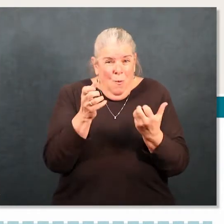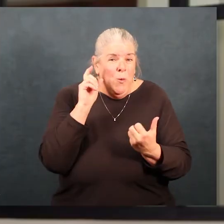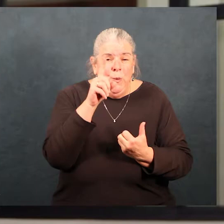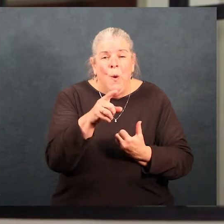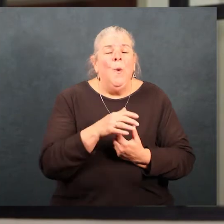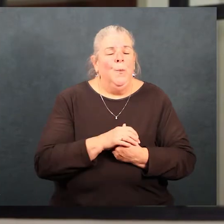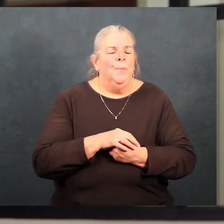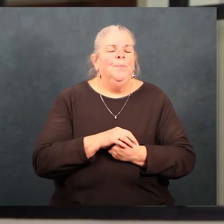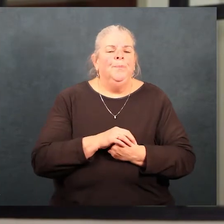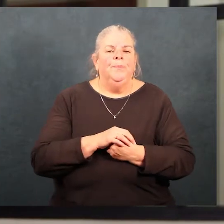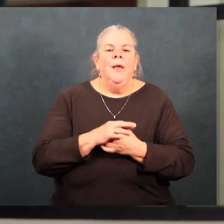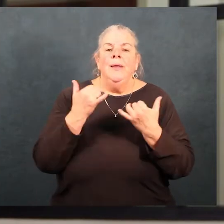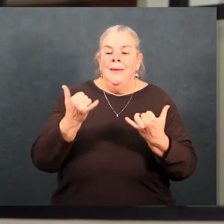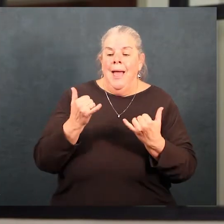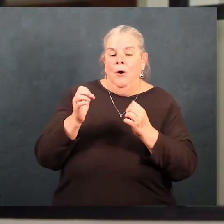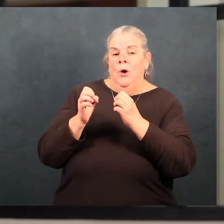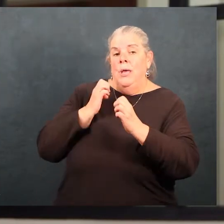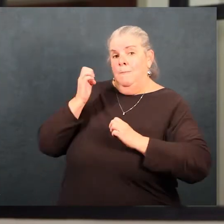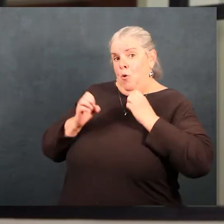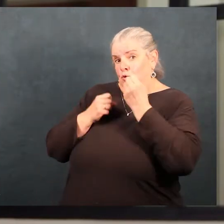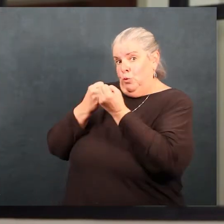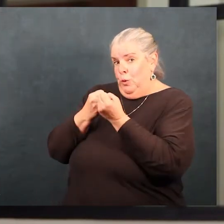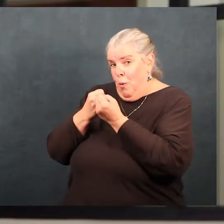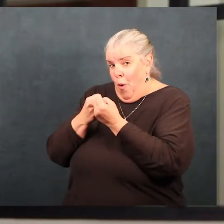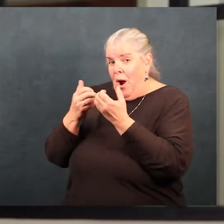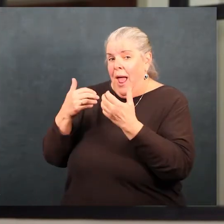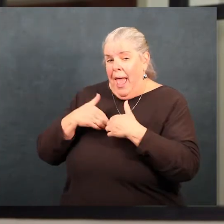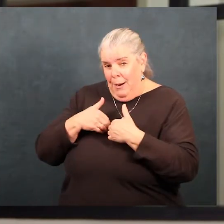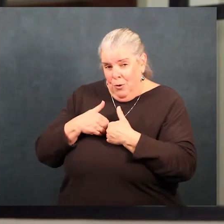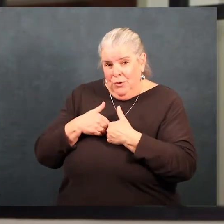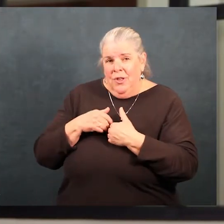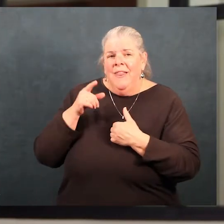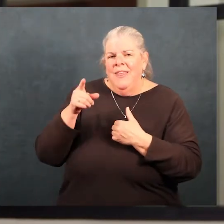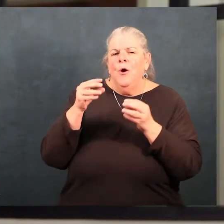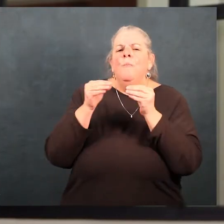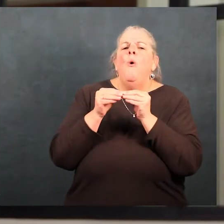Now, with emotional support animals, there is more limits